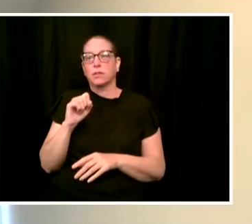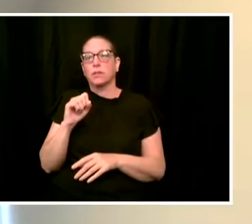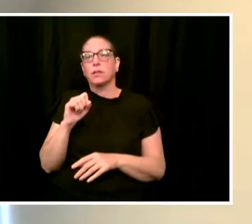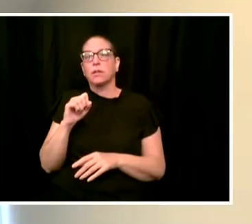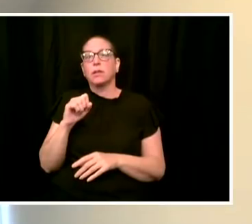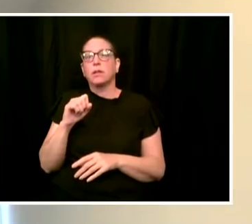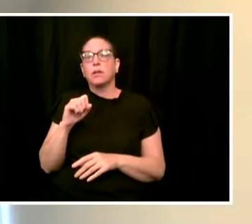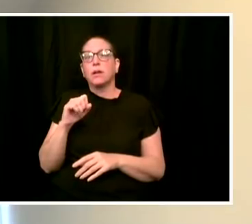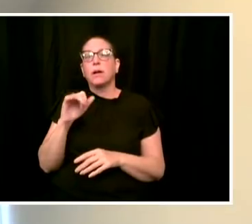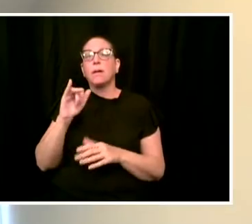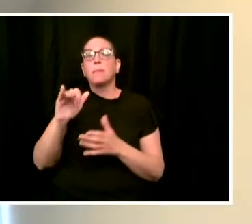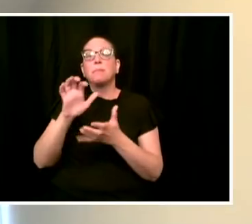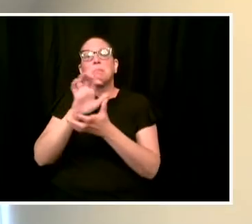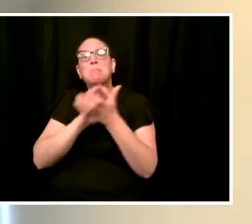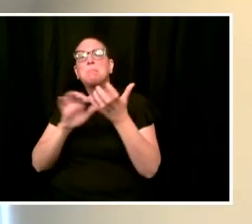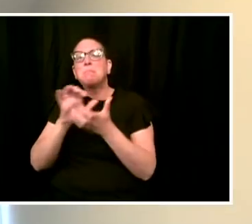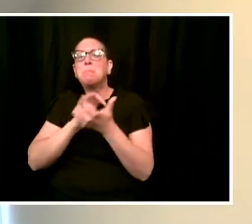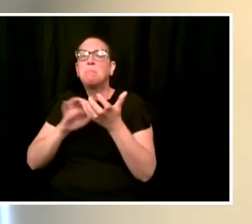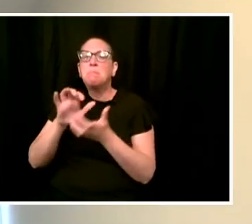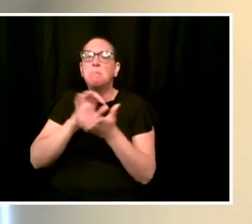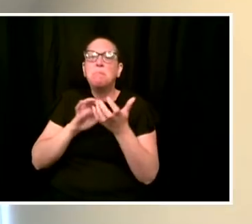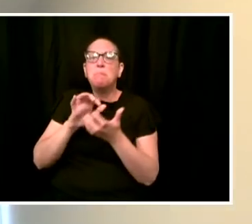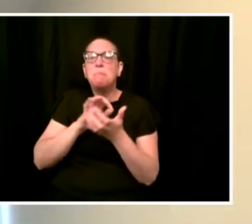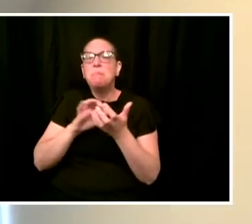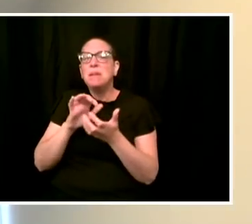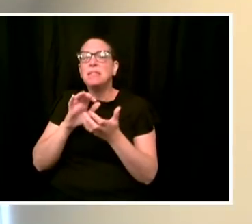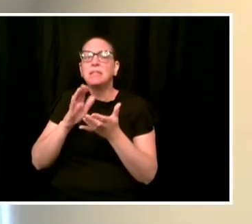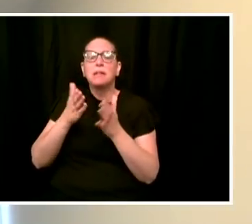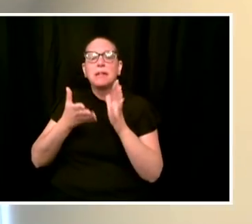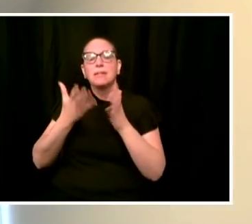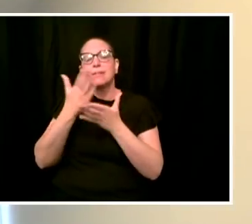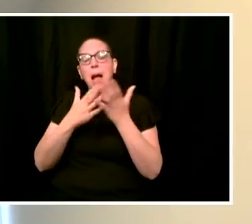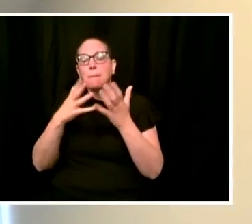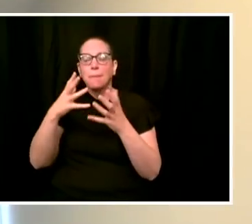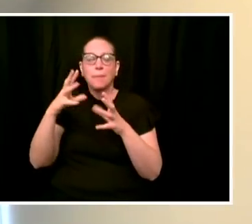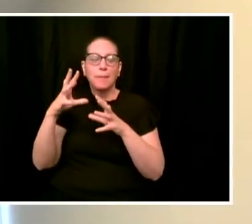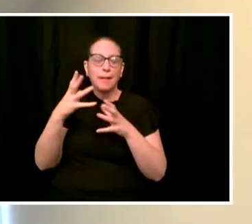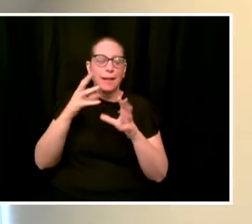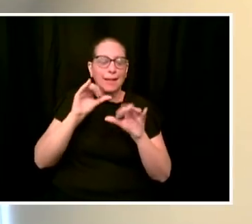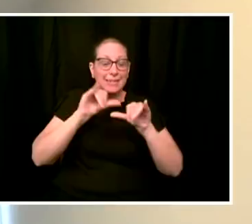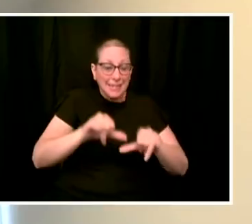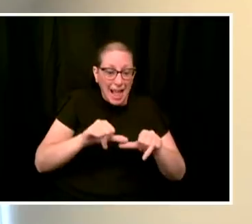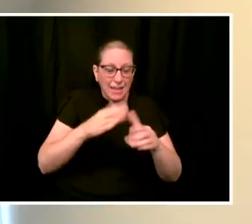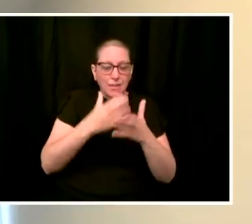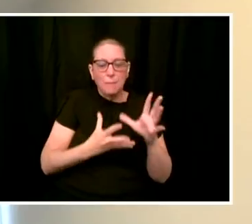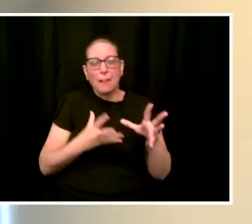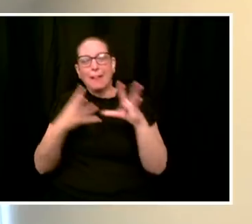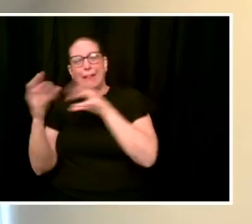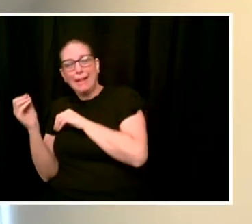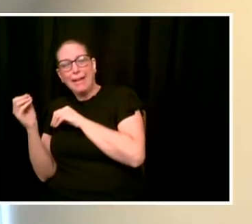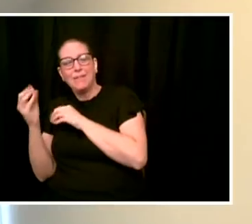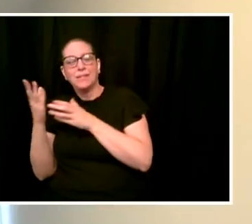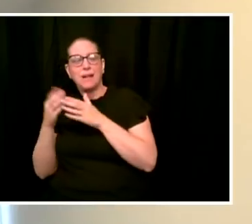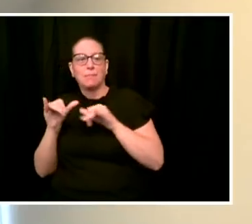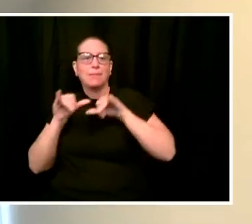LOOK AT IT THIS WEEK AND SEE IF WE CAN FOCUS ON THE PEOPLE THAT MIGHT HAVE COME IN ORF A NIGHT OR